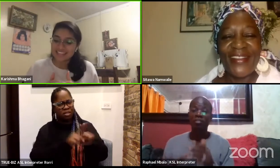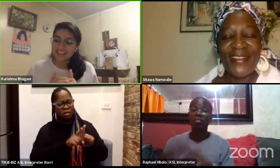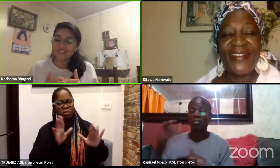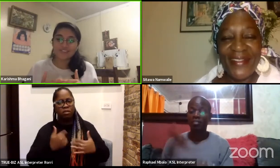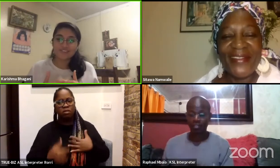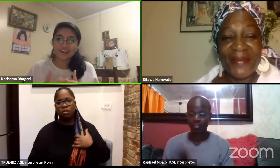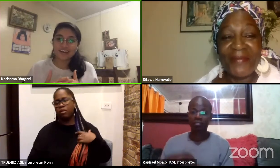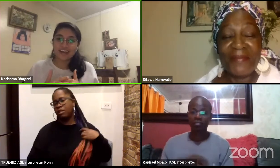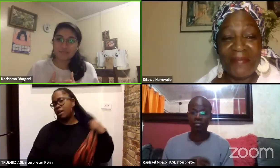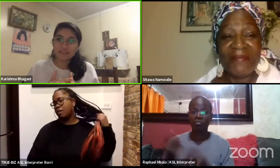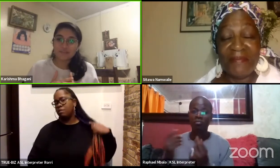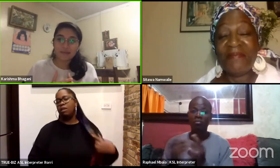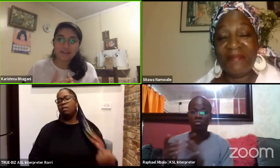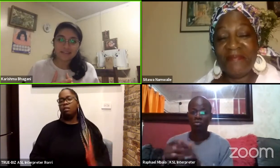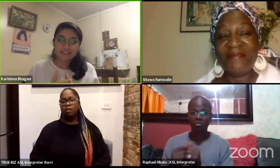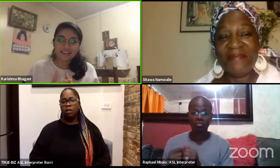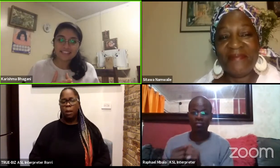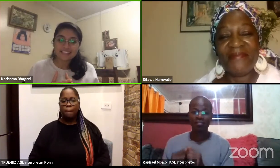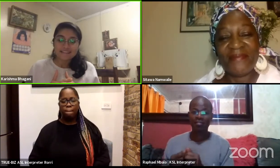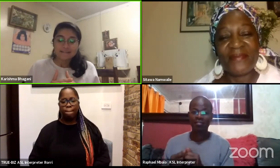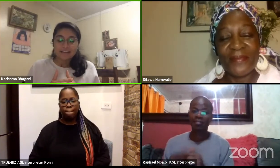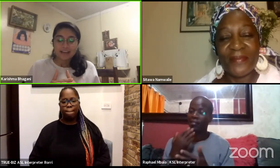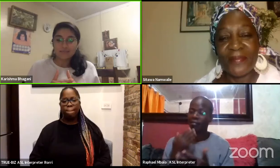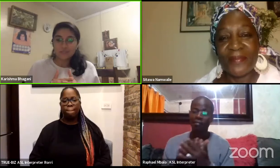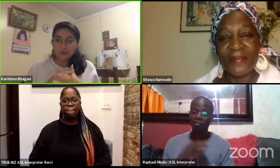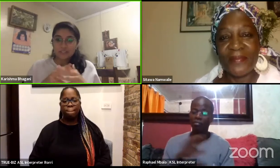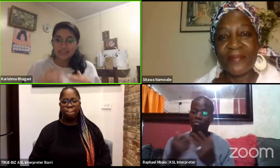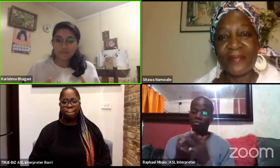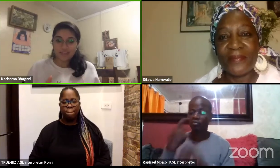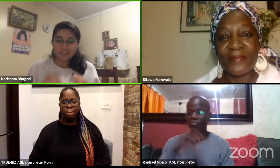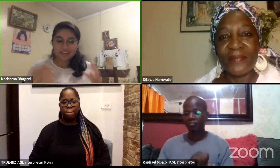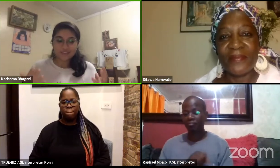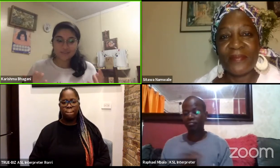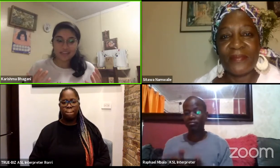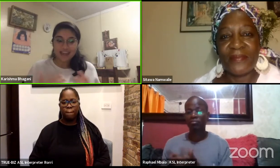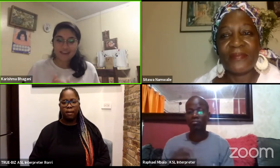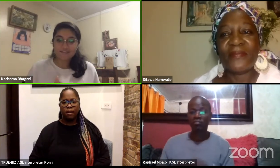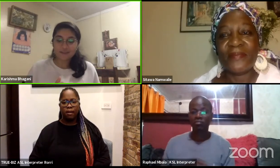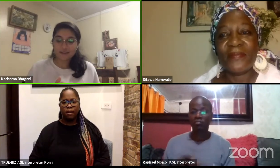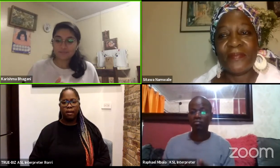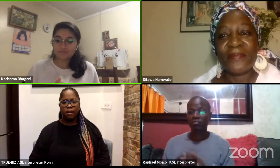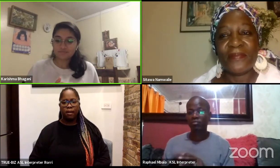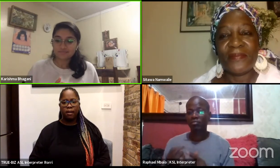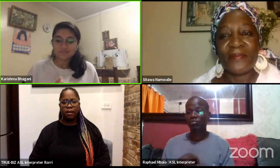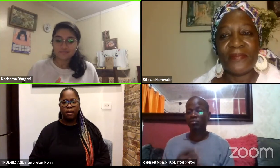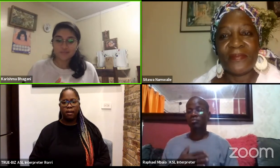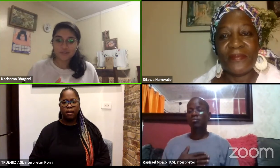Thank you to everybody for bearing with us. I'm just going to take a breath here so we can make sure